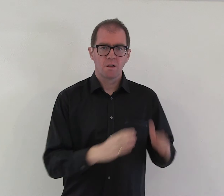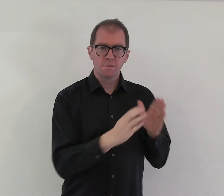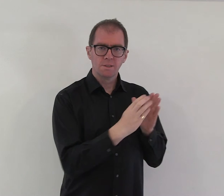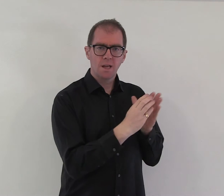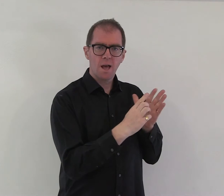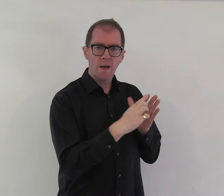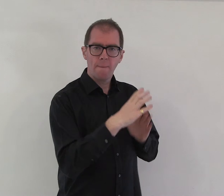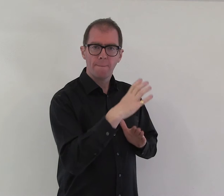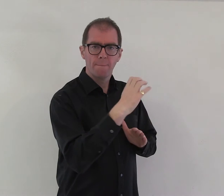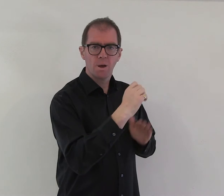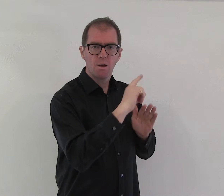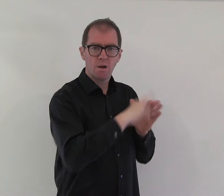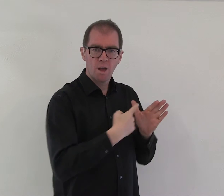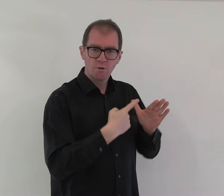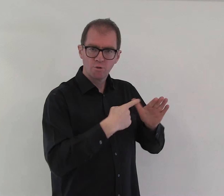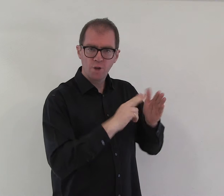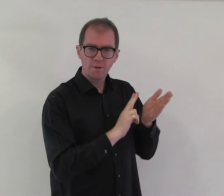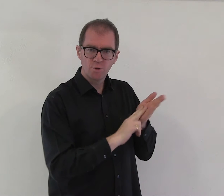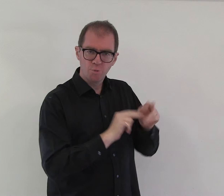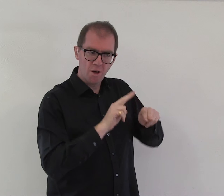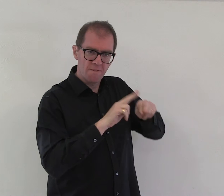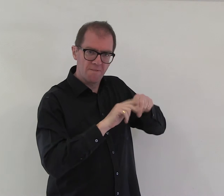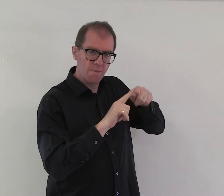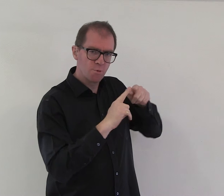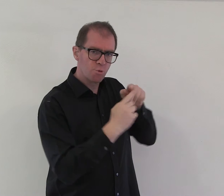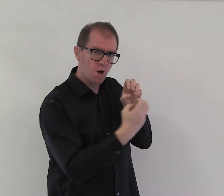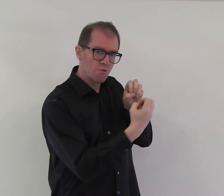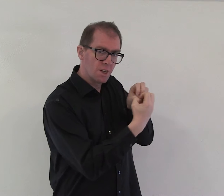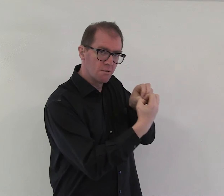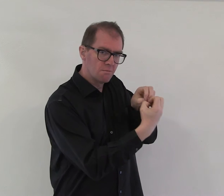December January February